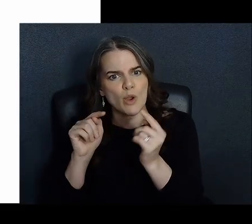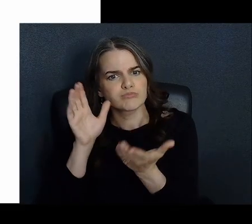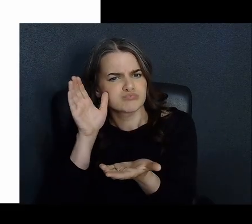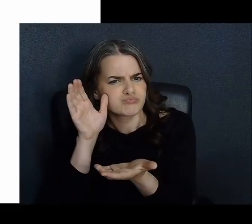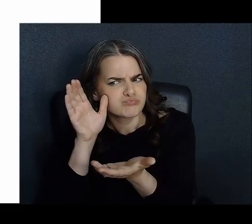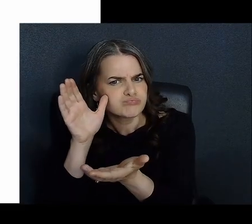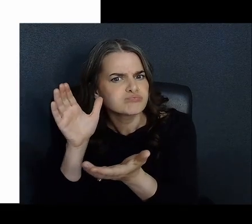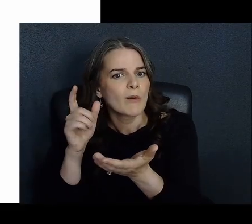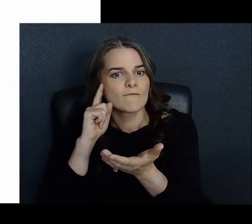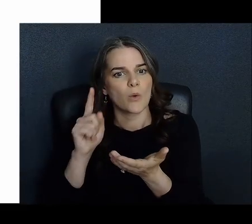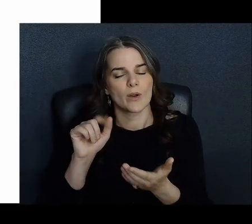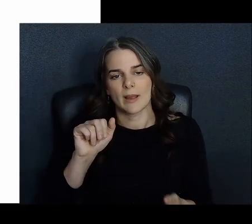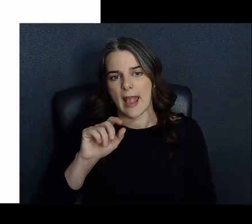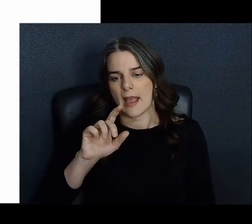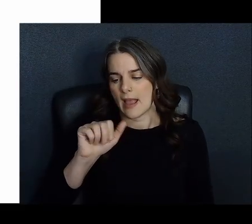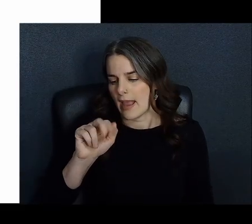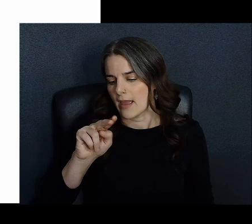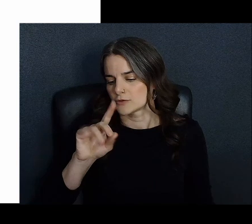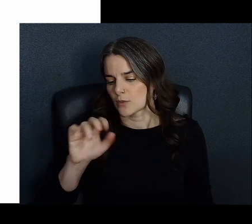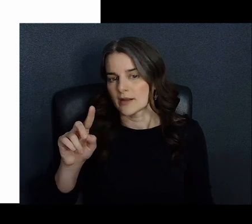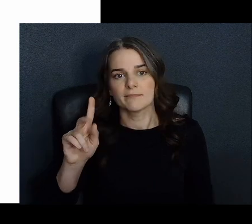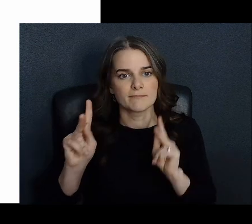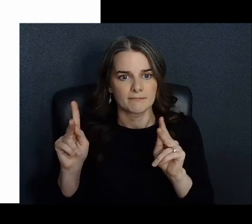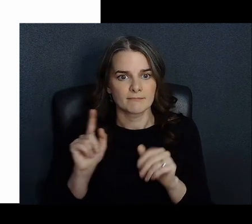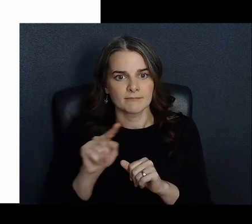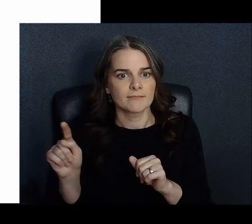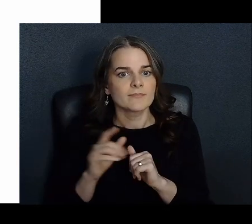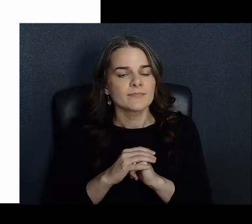Visibility, as far as vision, just display settings,